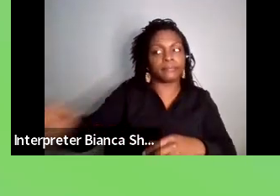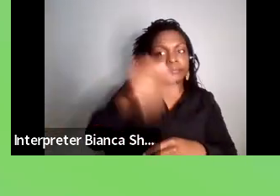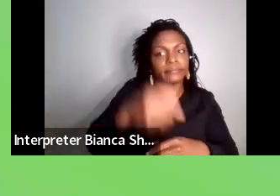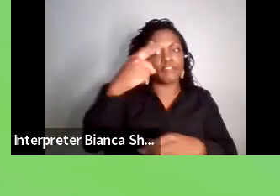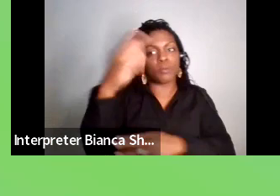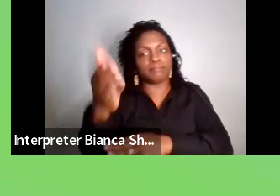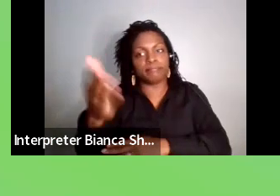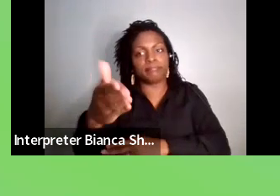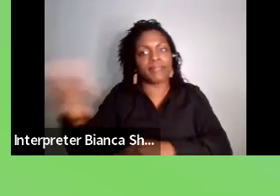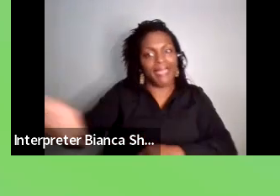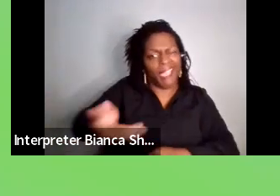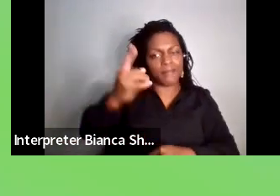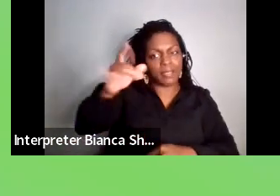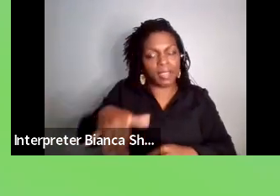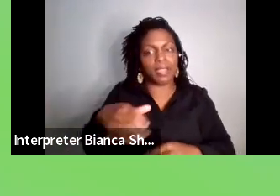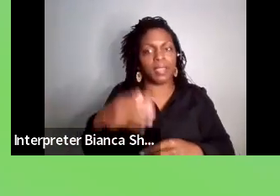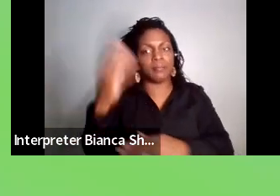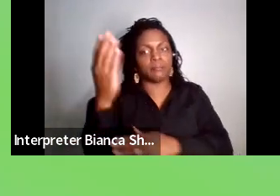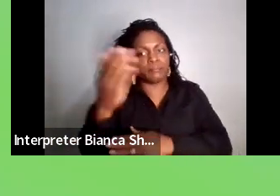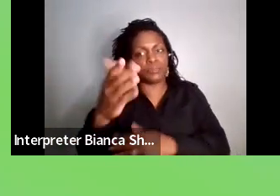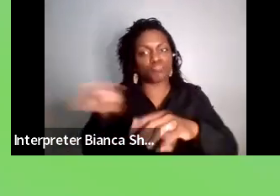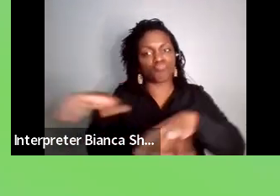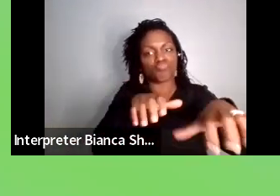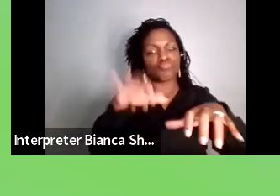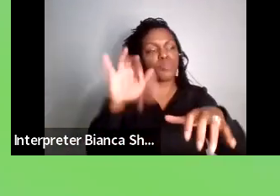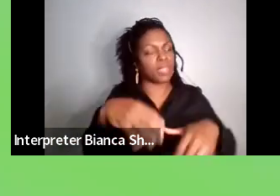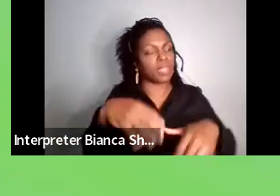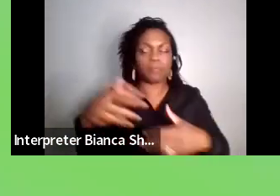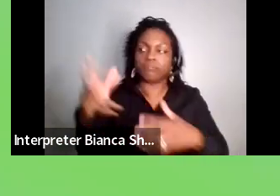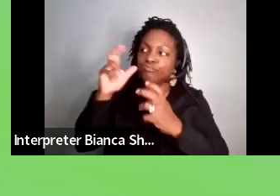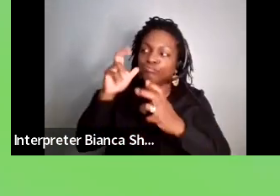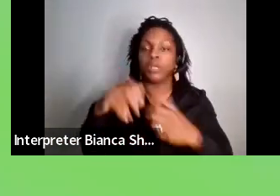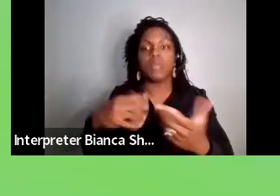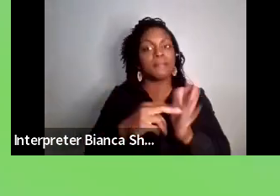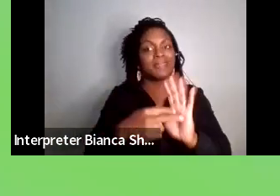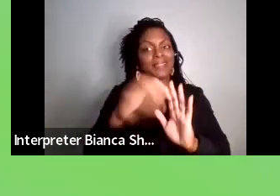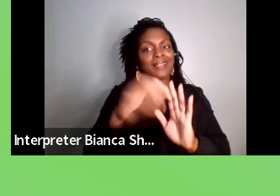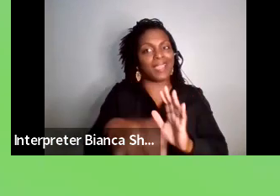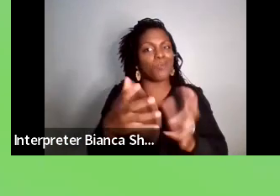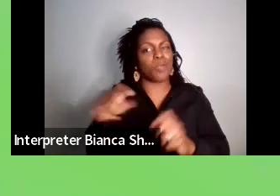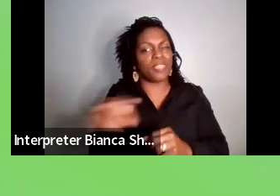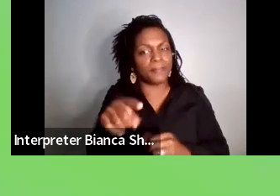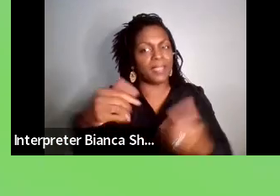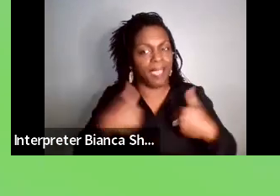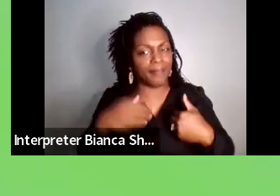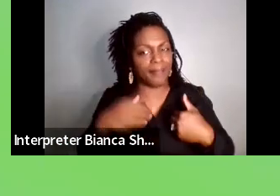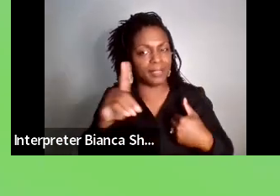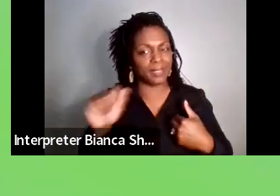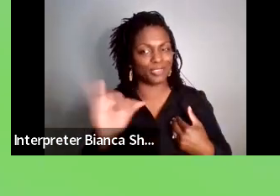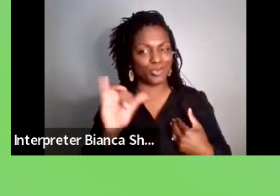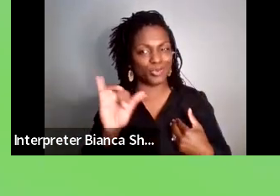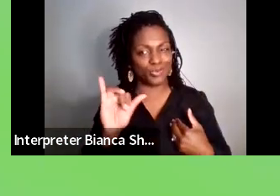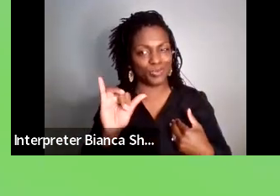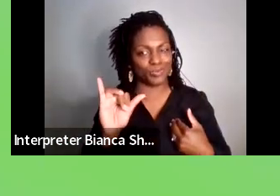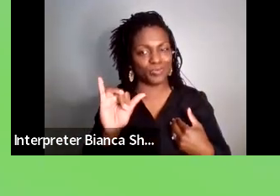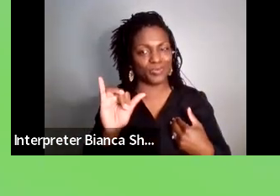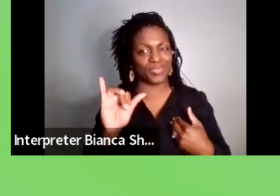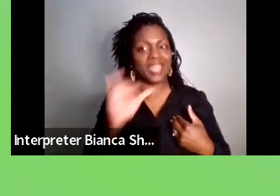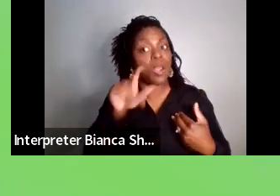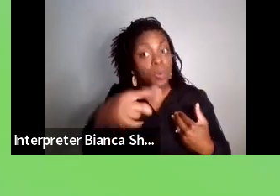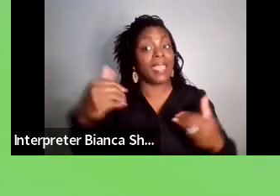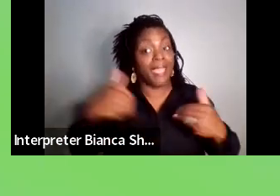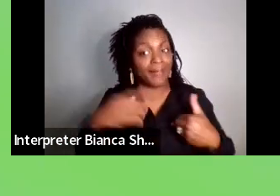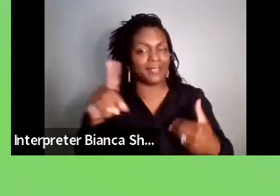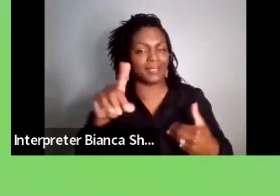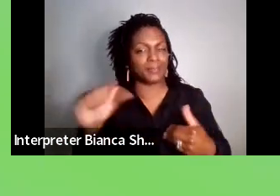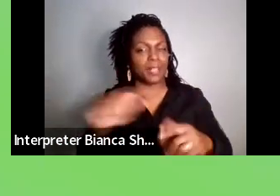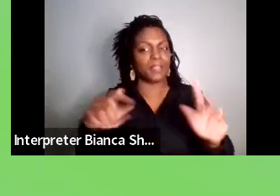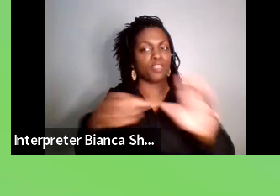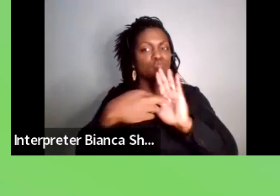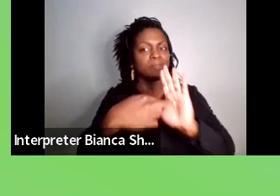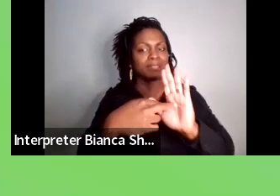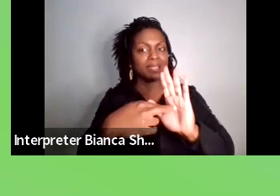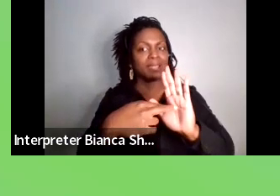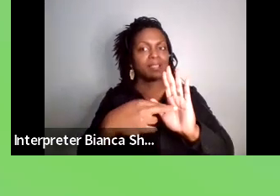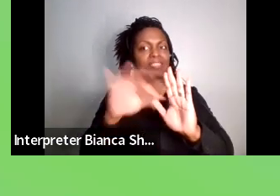delegates and attendees also are individuals with disabilities, and not just individuals with disabilities, but individuals that represent a broad spectrum of disability.